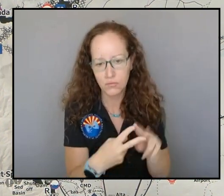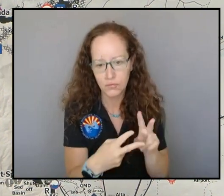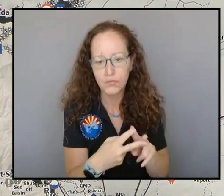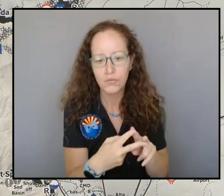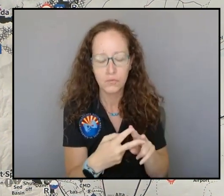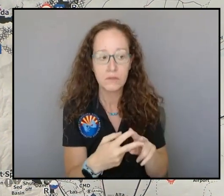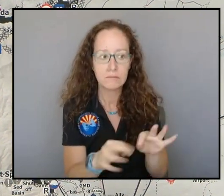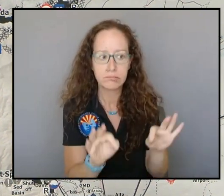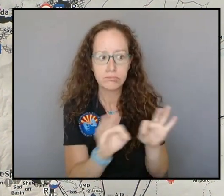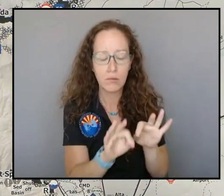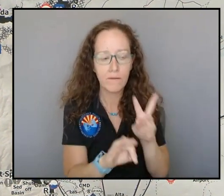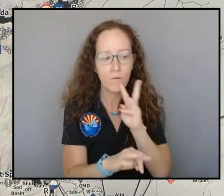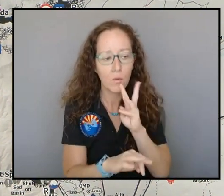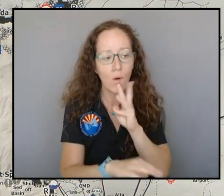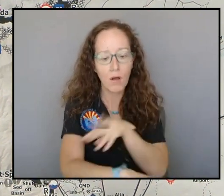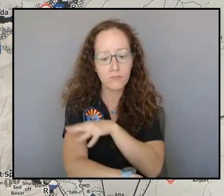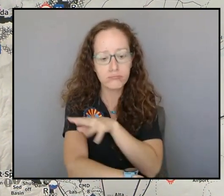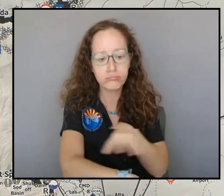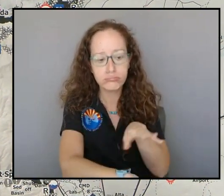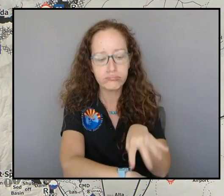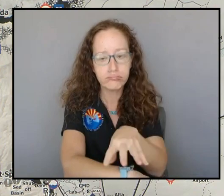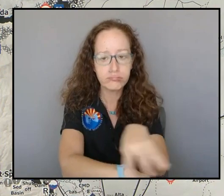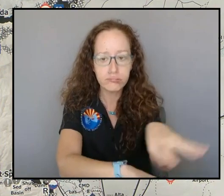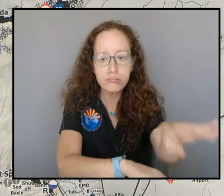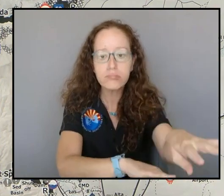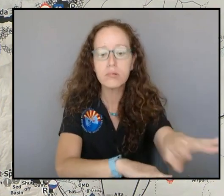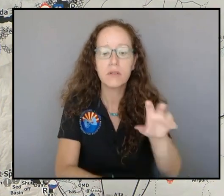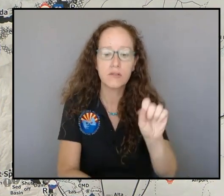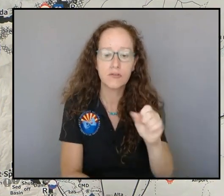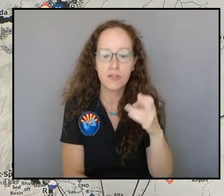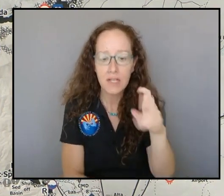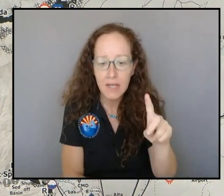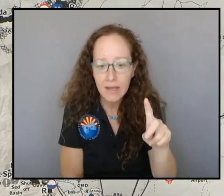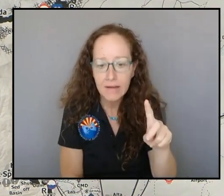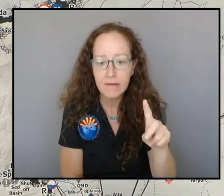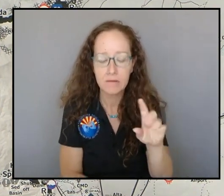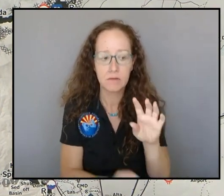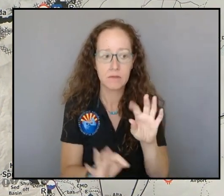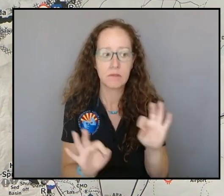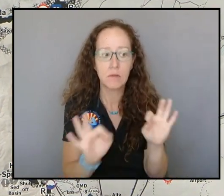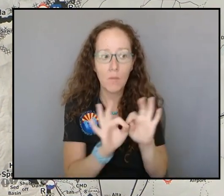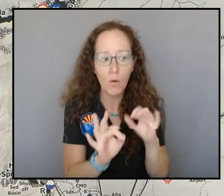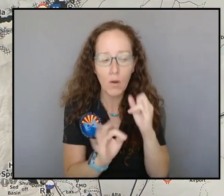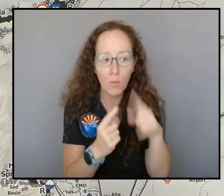It's very critical as we get the moisture here and that exposed dirt that you know, used to have that